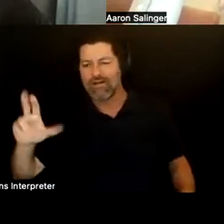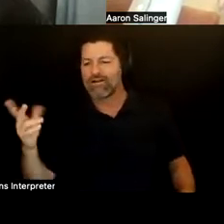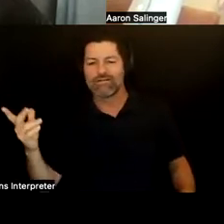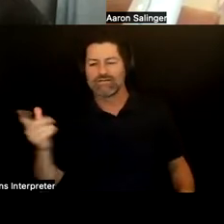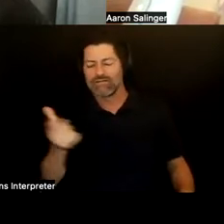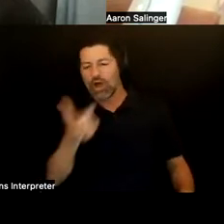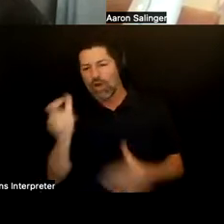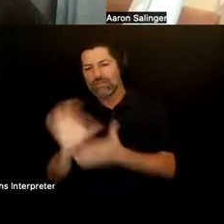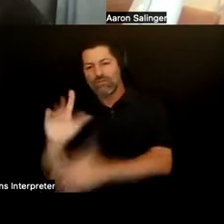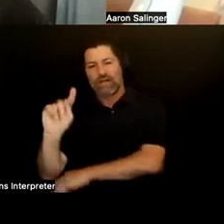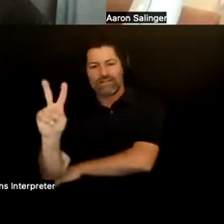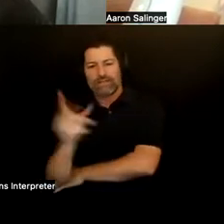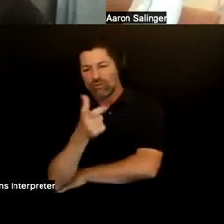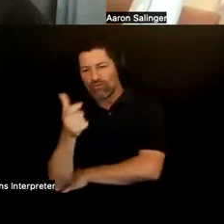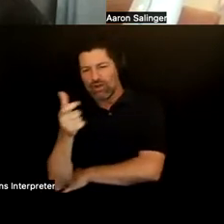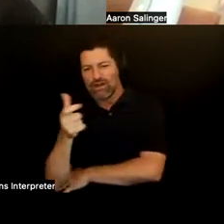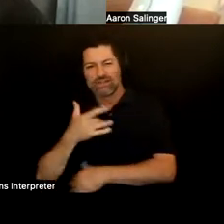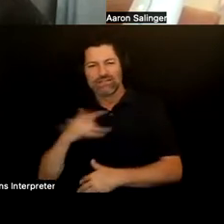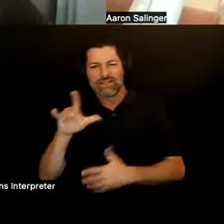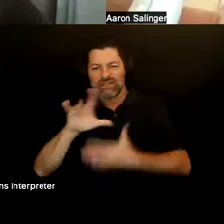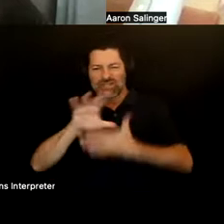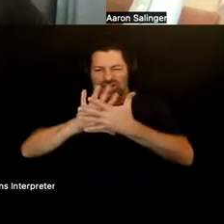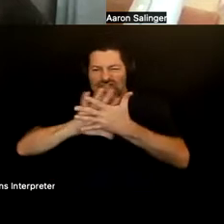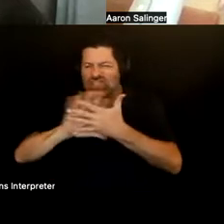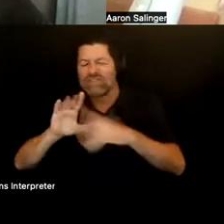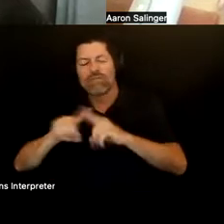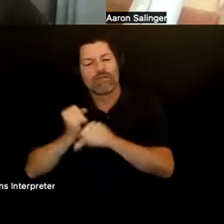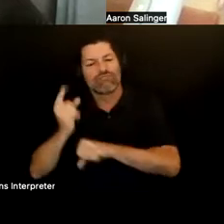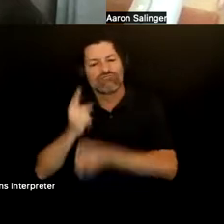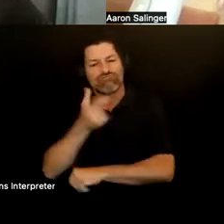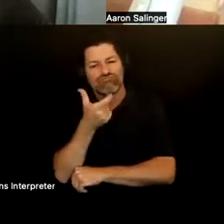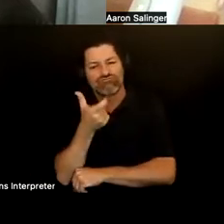Tv all cut up and chopped up. 19:53:44 They played it every year. it's great